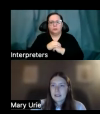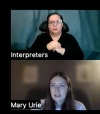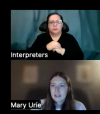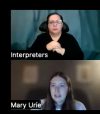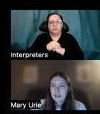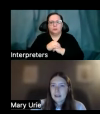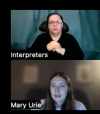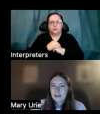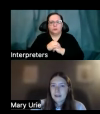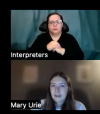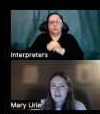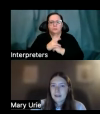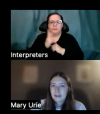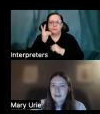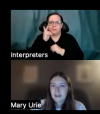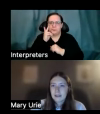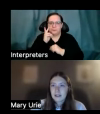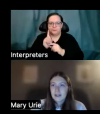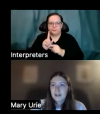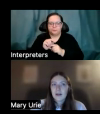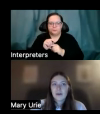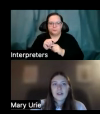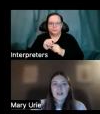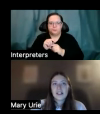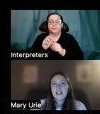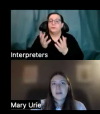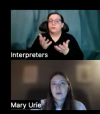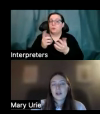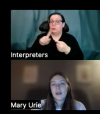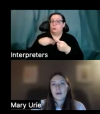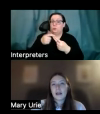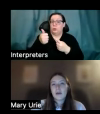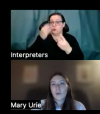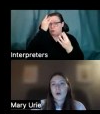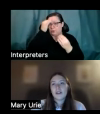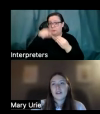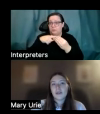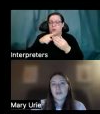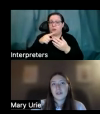See, so when you're thinking about what you might want to